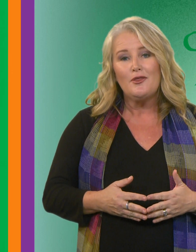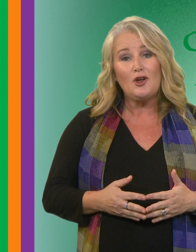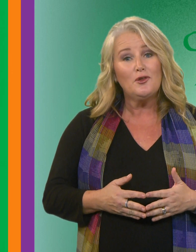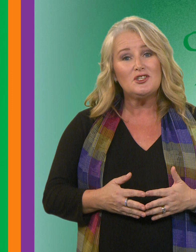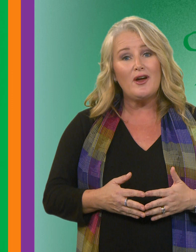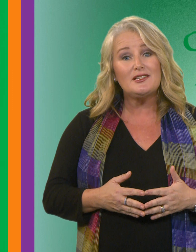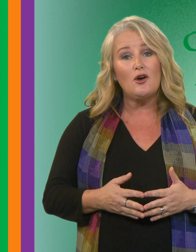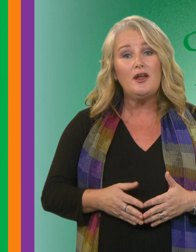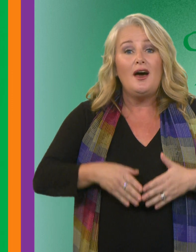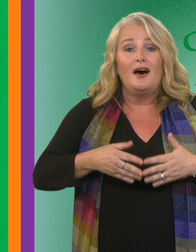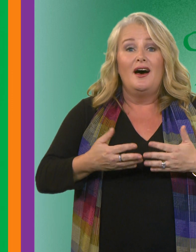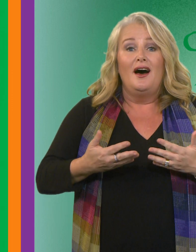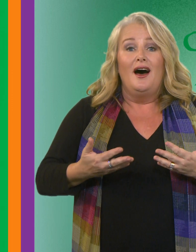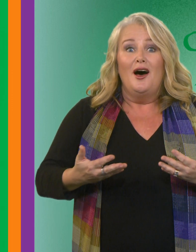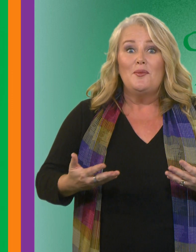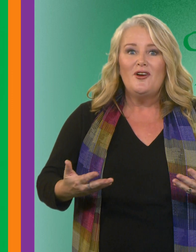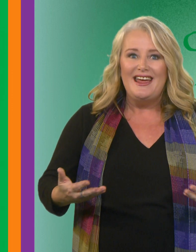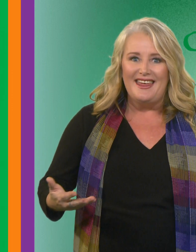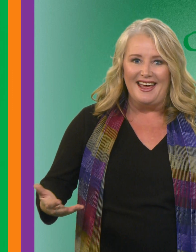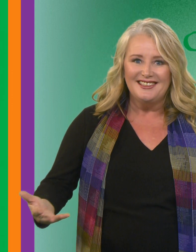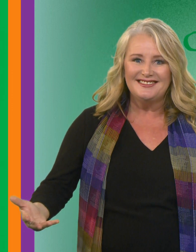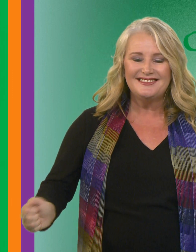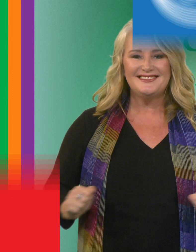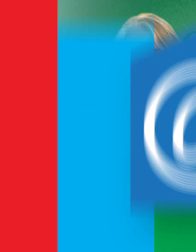that concentrates on breathing.